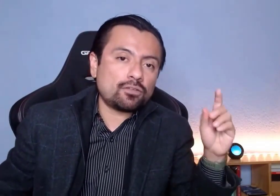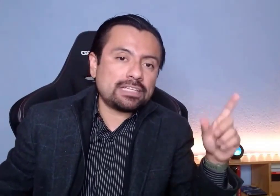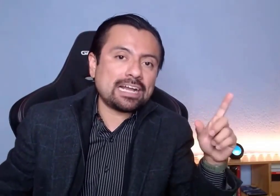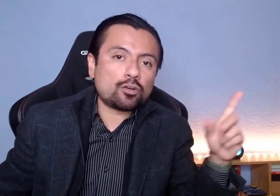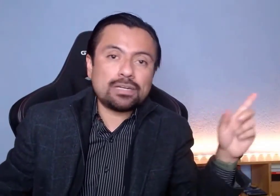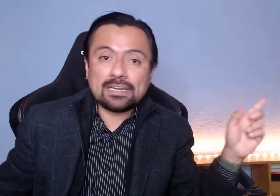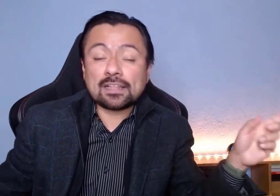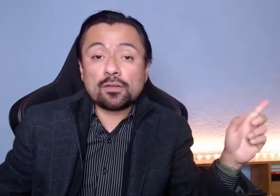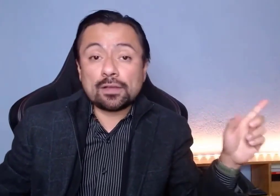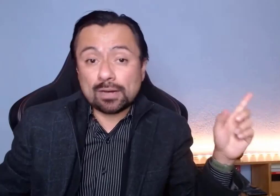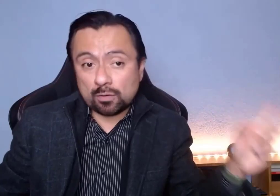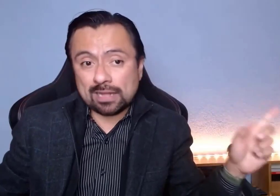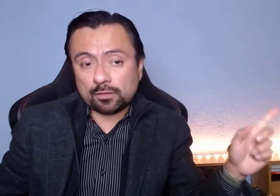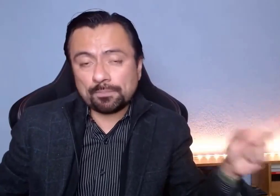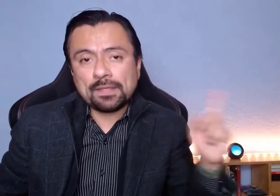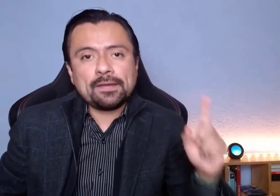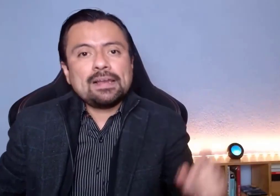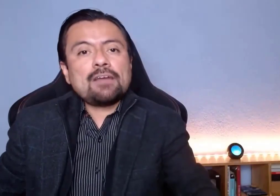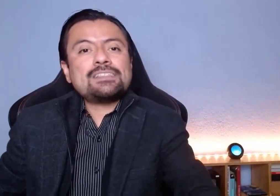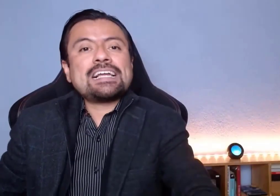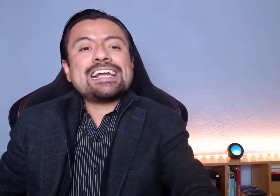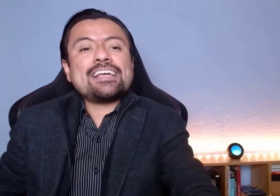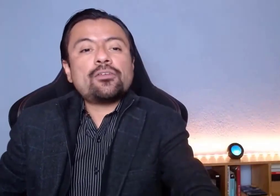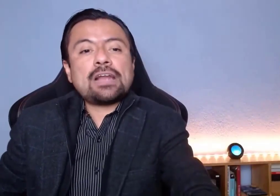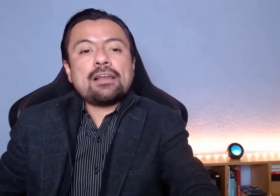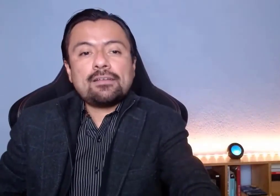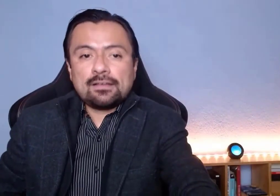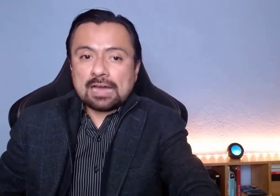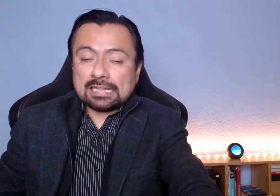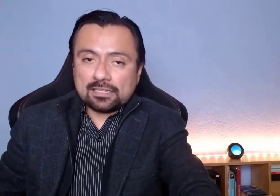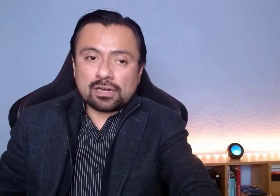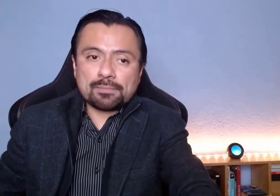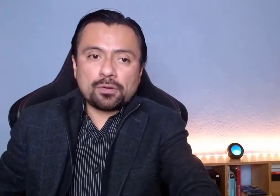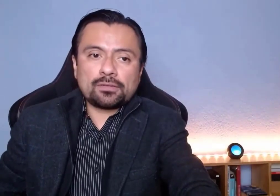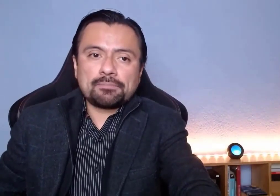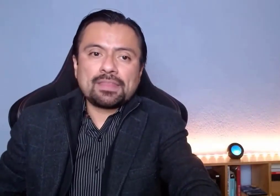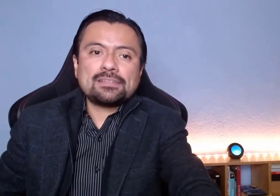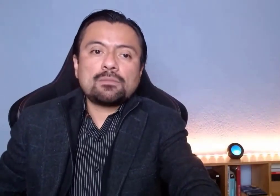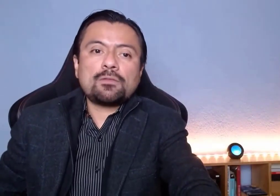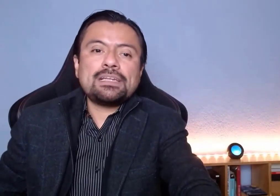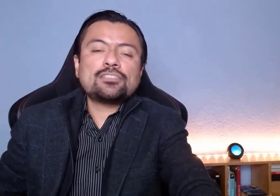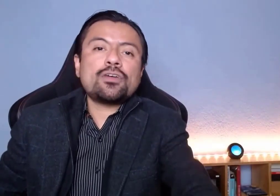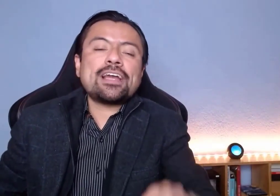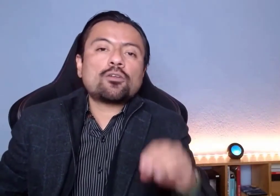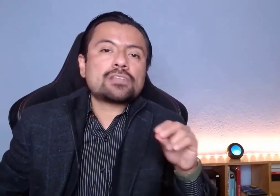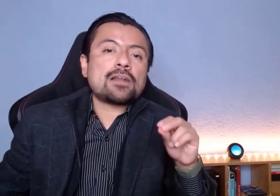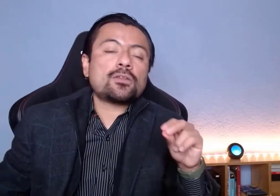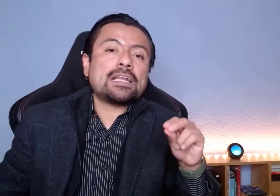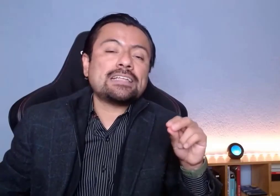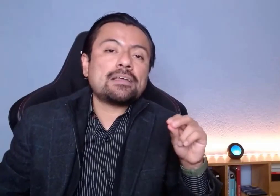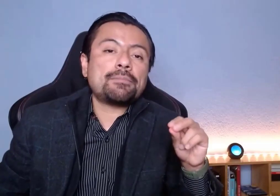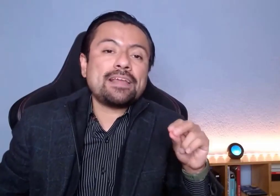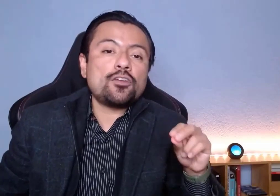kilometers from the border with the state of Guanajuato the regional prosecutor's office attended the report, mobilized and